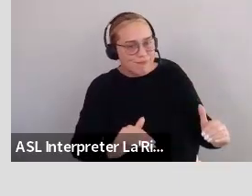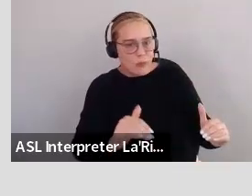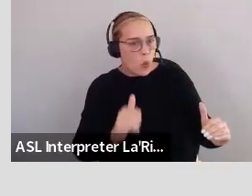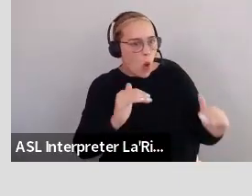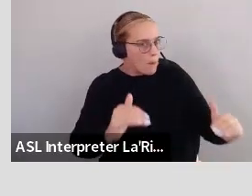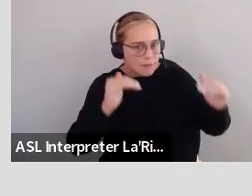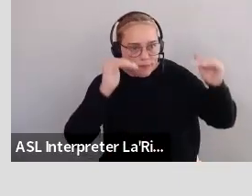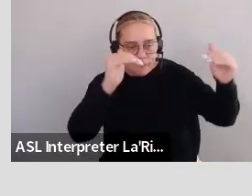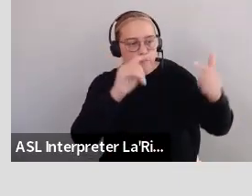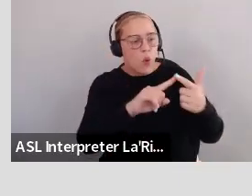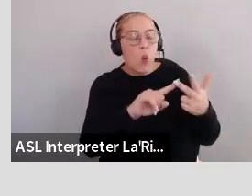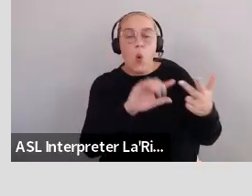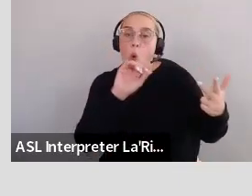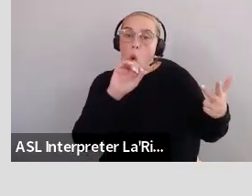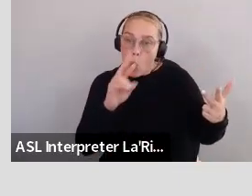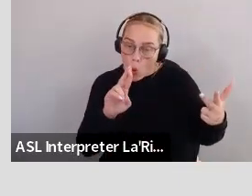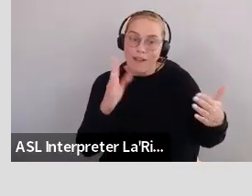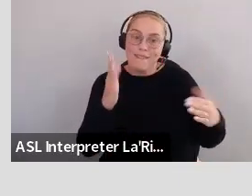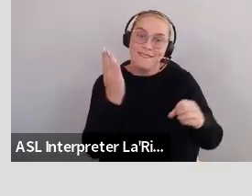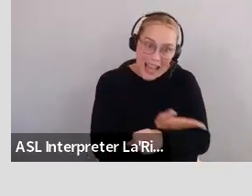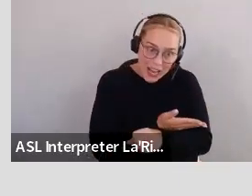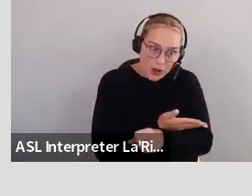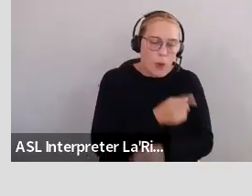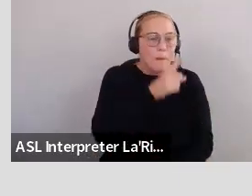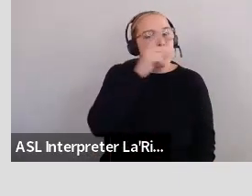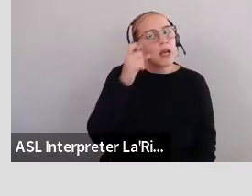or the job decides to not hire you or demote you were fire you because you